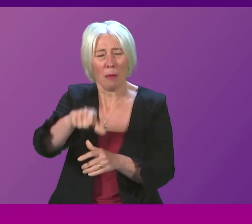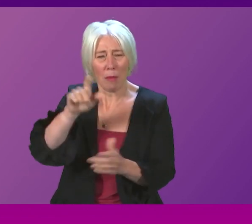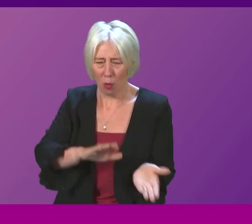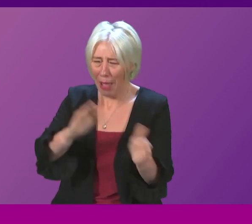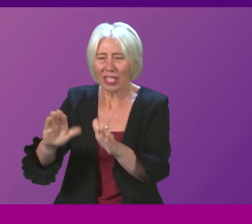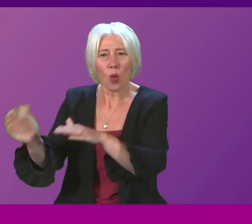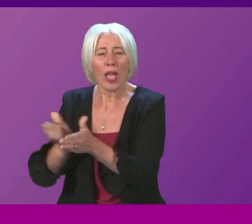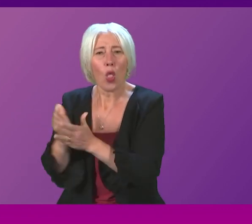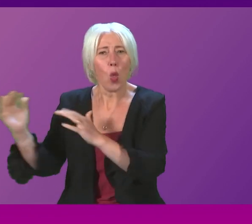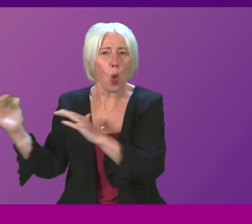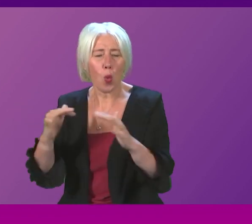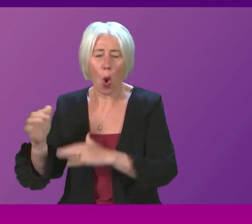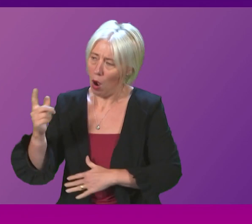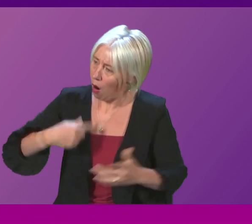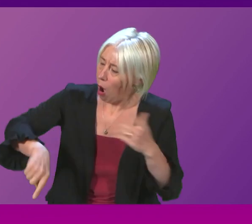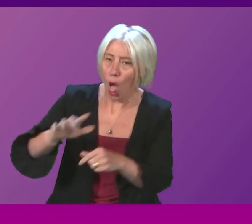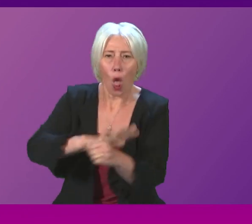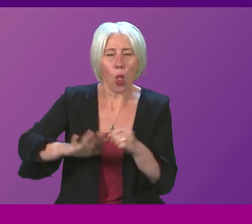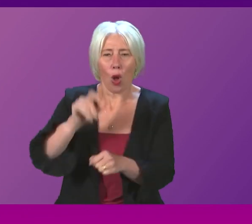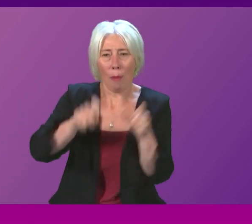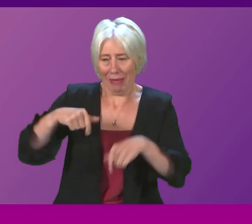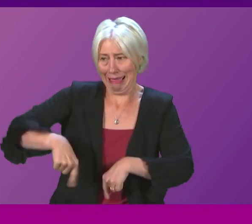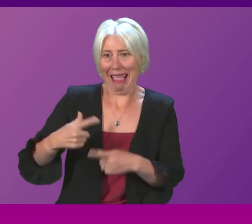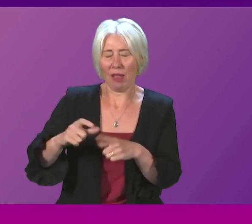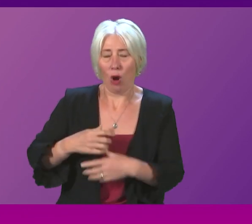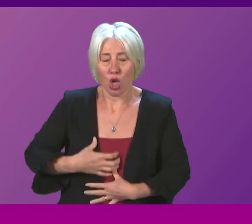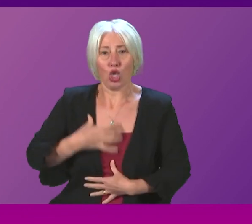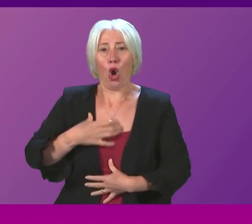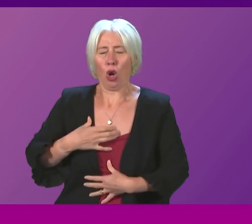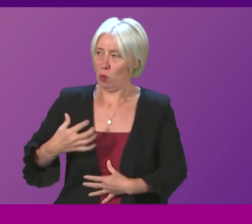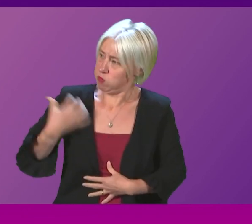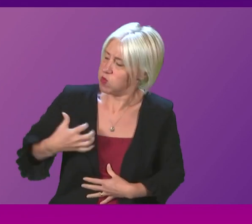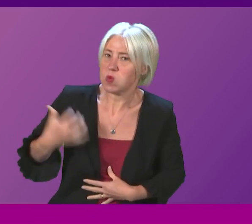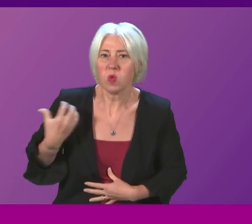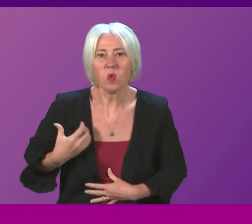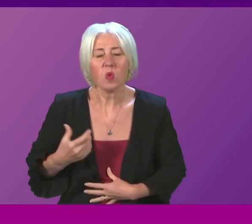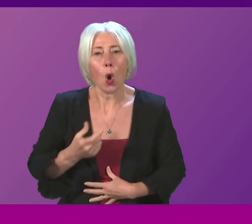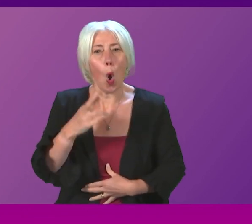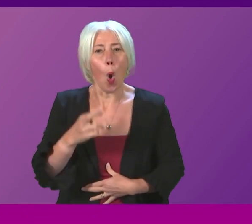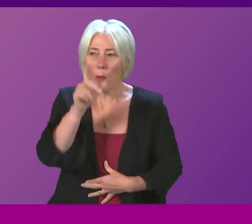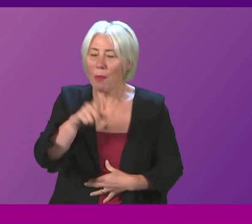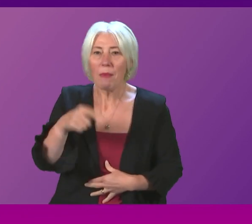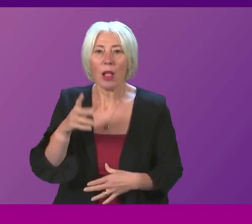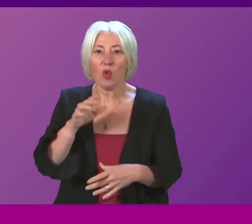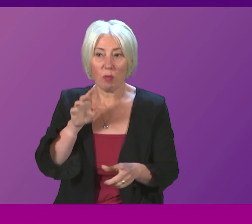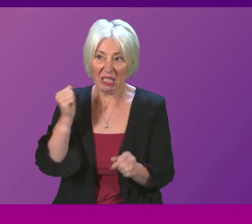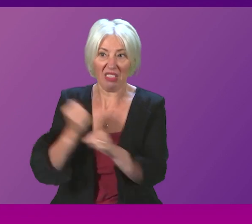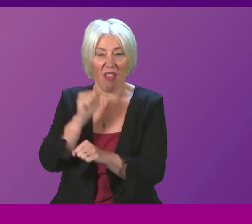It has shocked and angered the local community in Edinburgh, and I hope that those who are responsible will be held to account in due course.